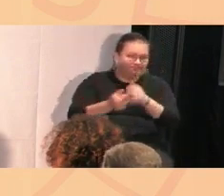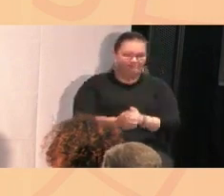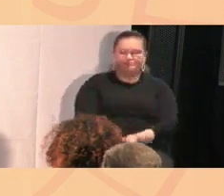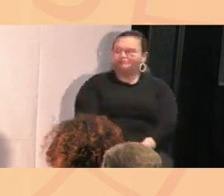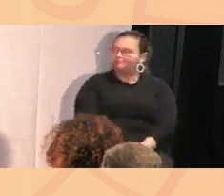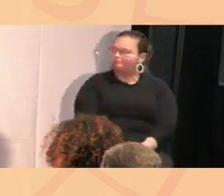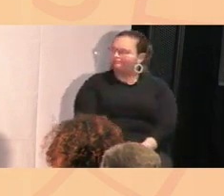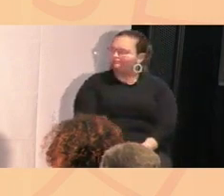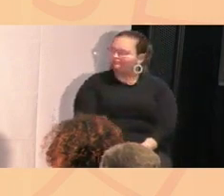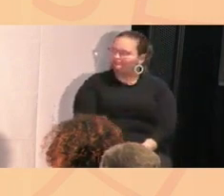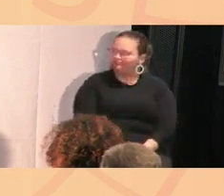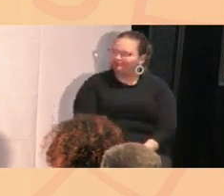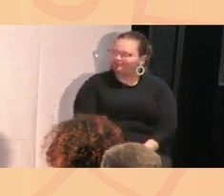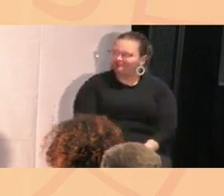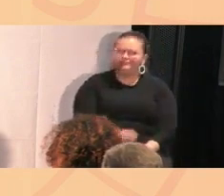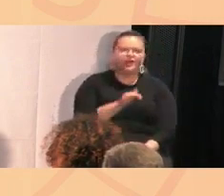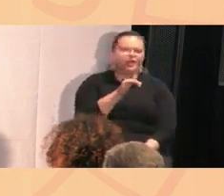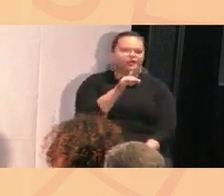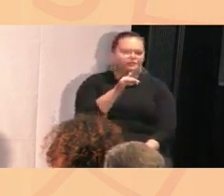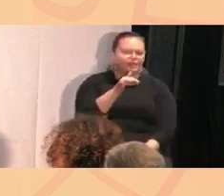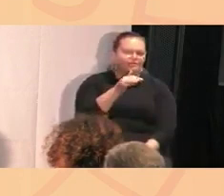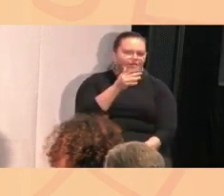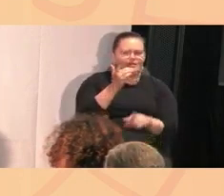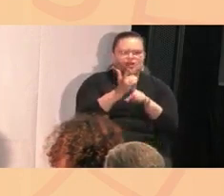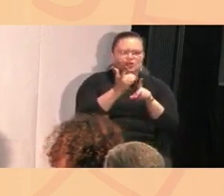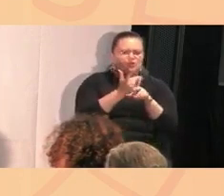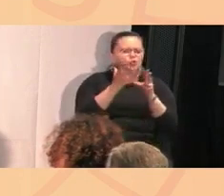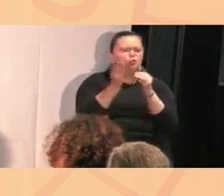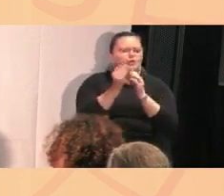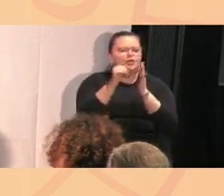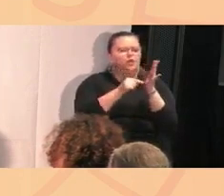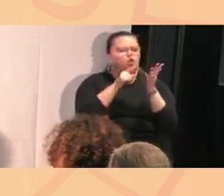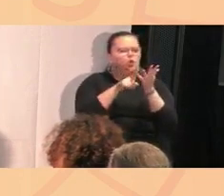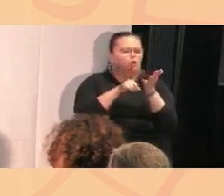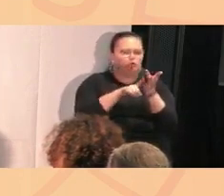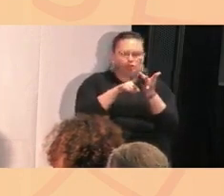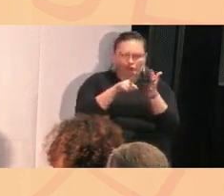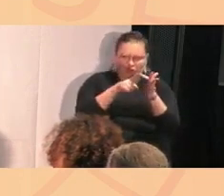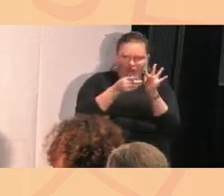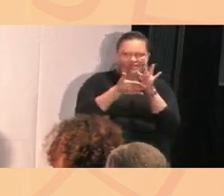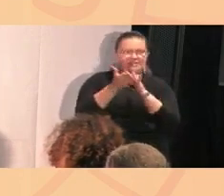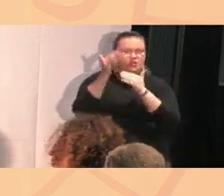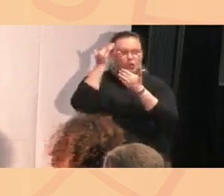And I just think if art is not asking questions, then it is lesser. So, yeah.